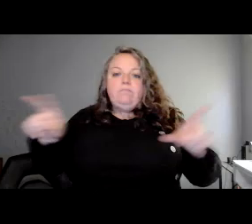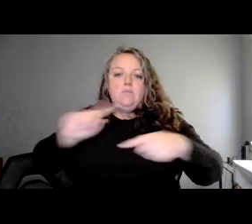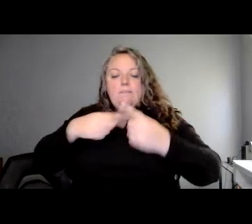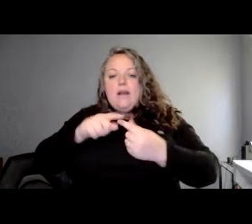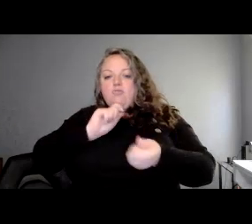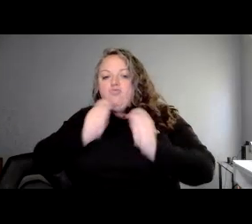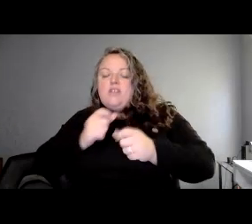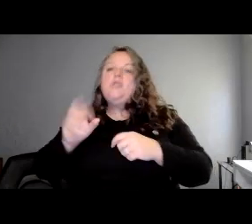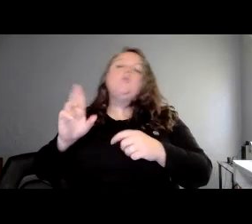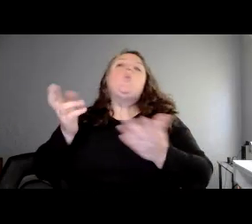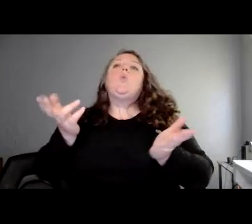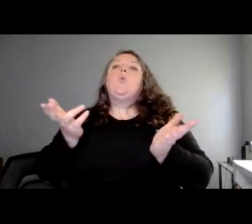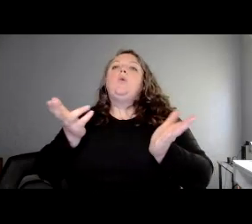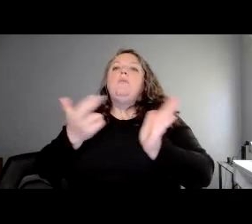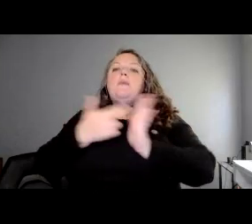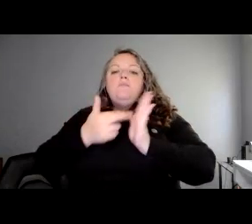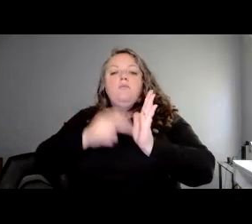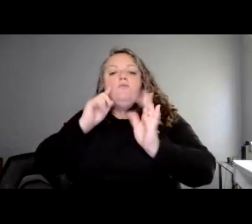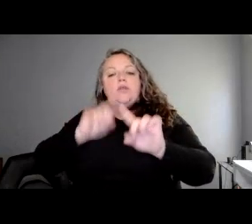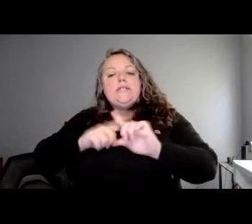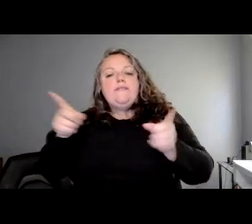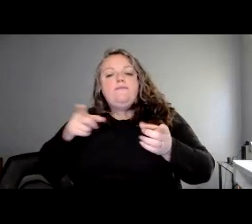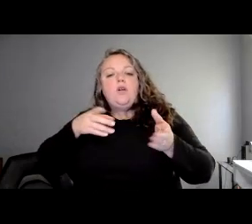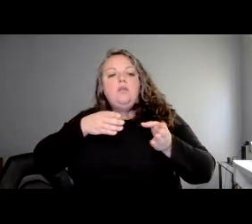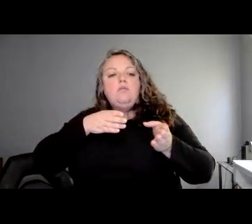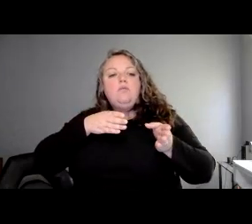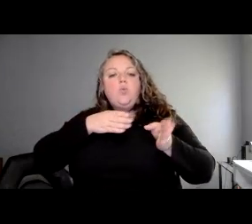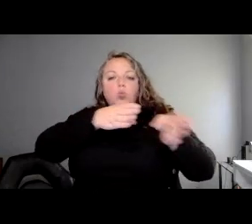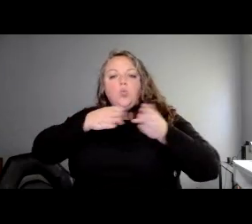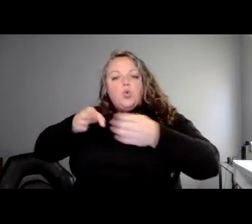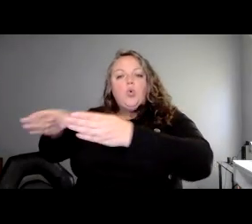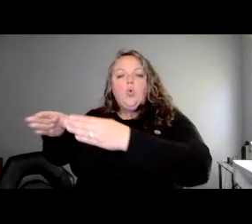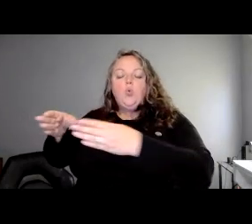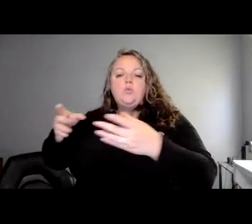for different routes to get notified, but I will definitely look into that. It's a wonderful idea.